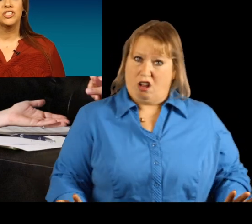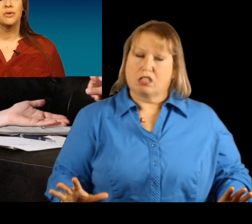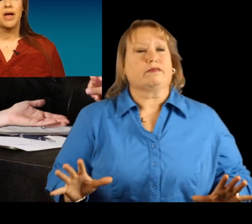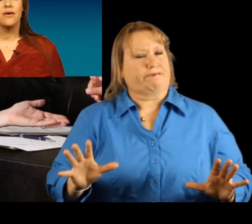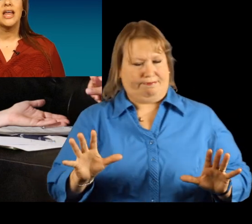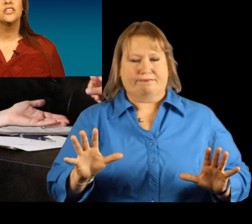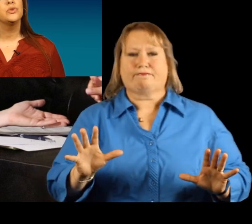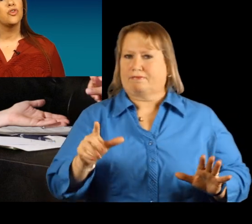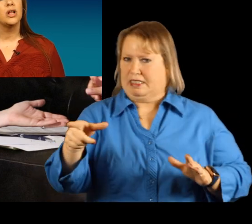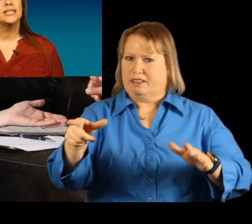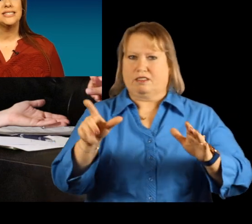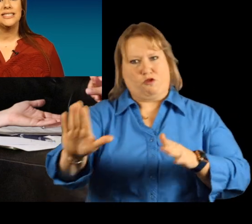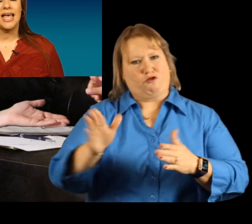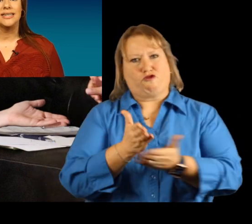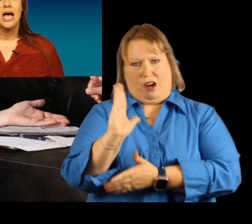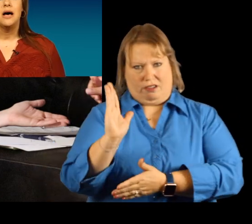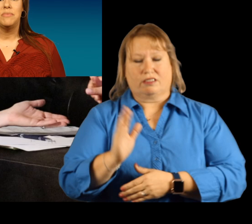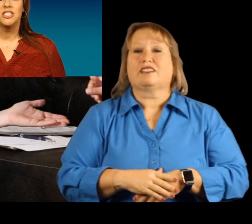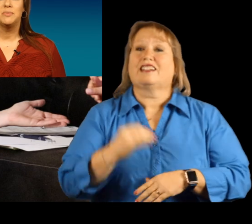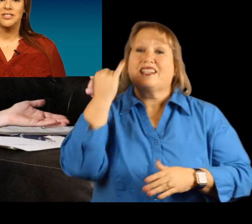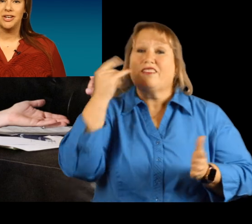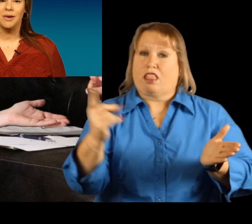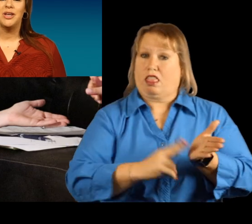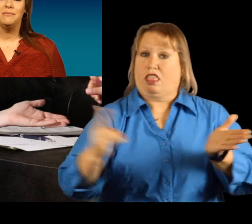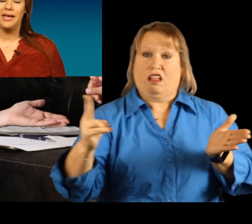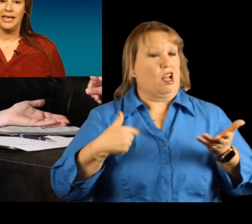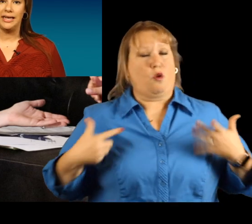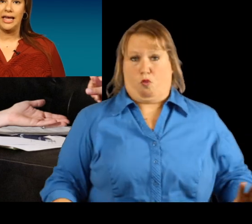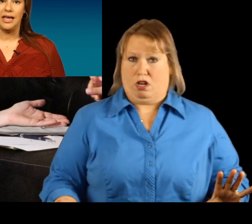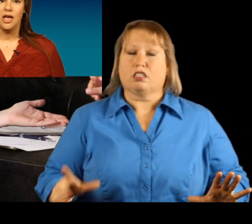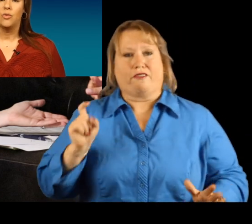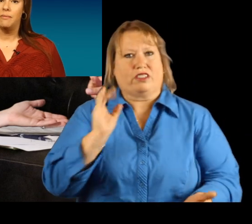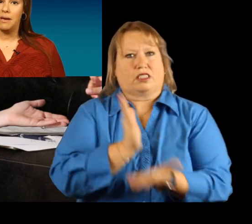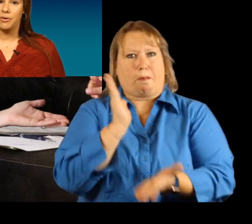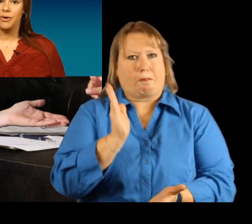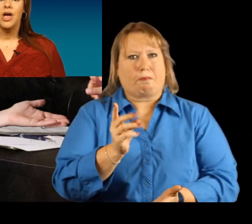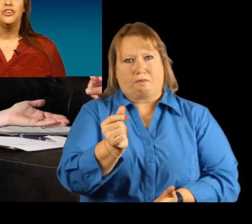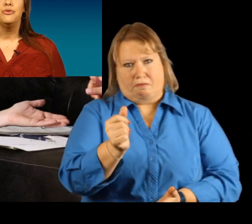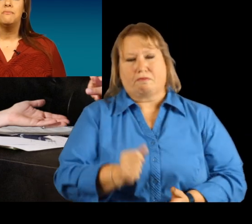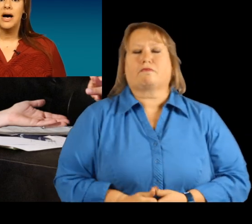the parent has withdrawn consent must be stopped immediately. Remember you must